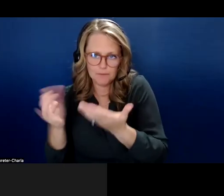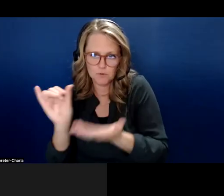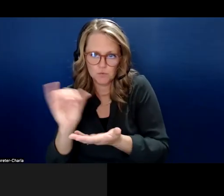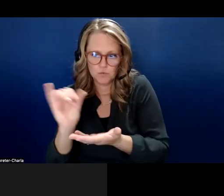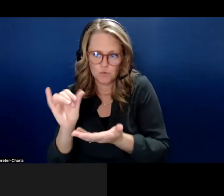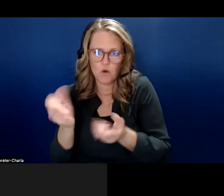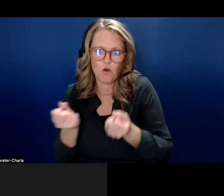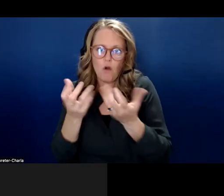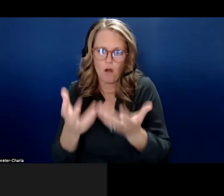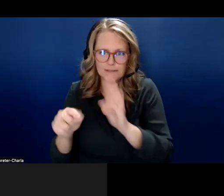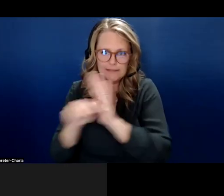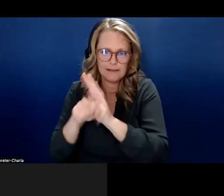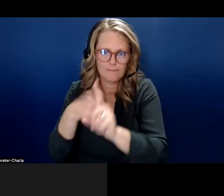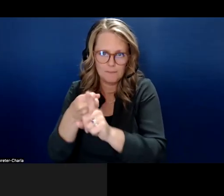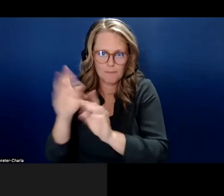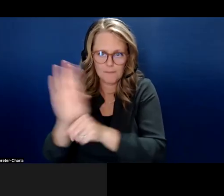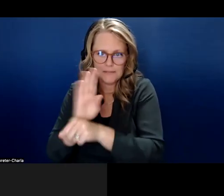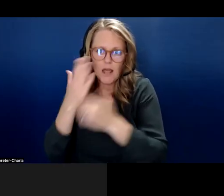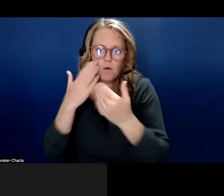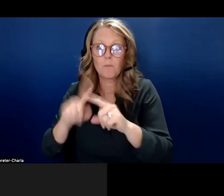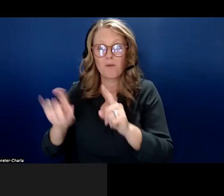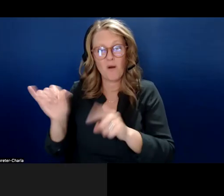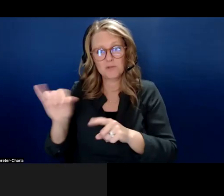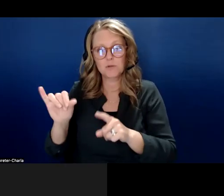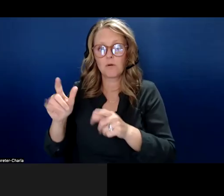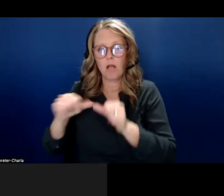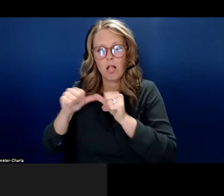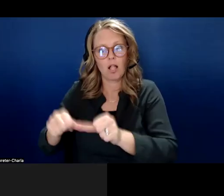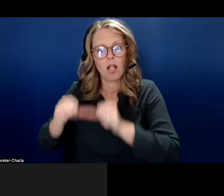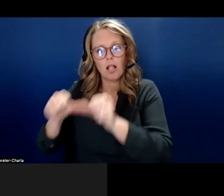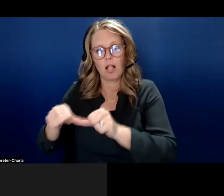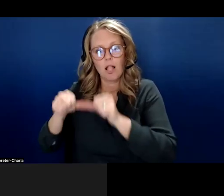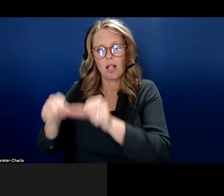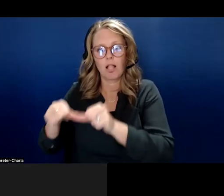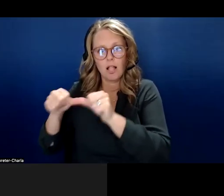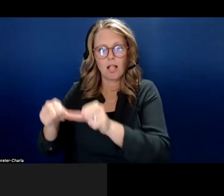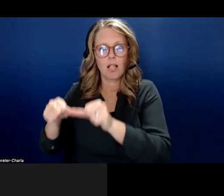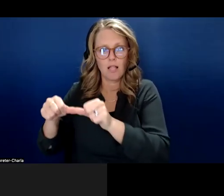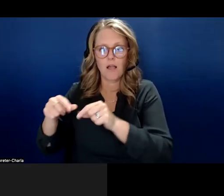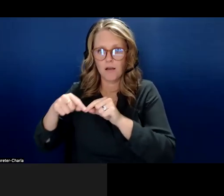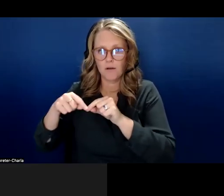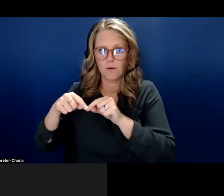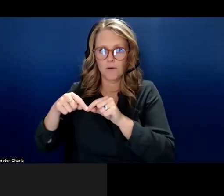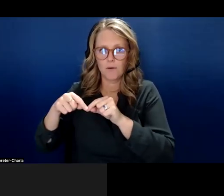and also maybe the duration of the whole thing, The length that is of the whole thing is very long,